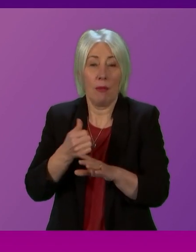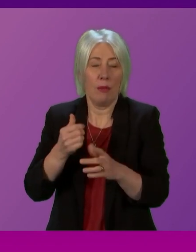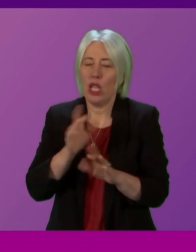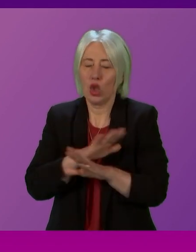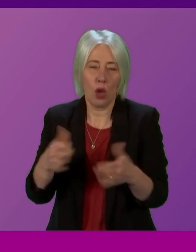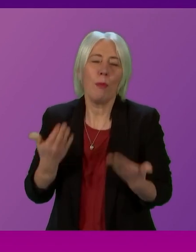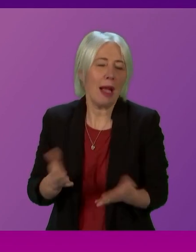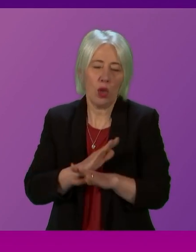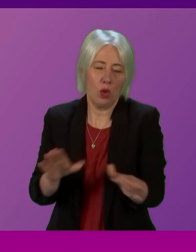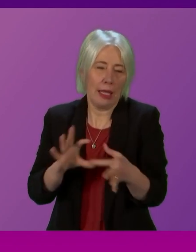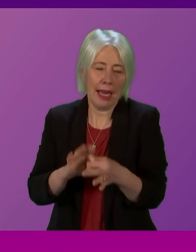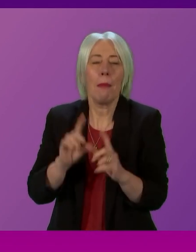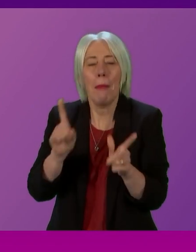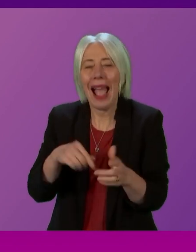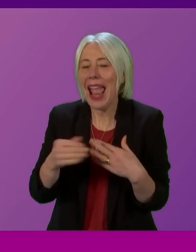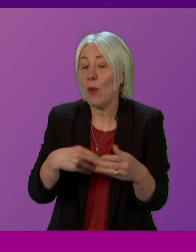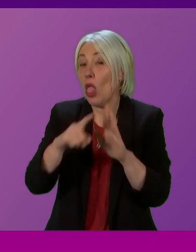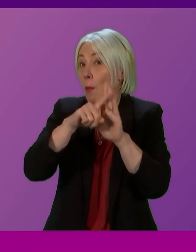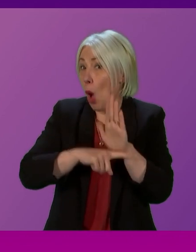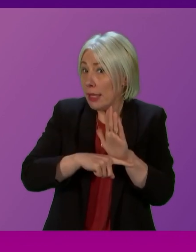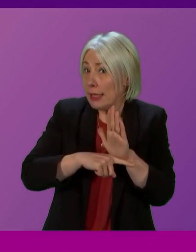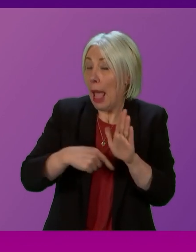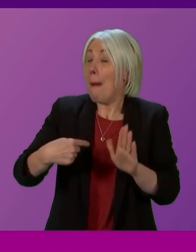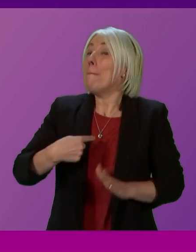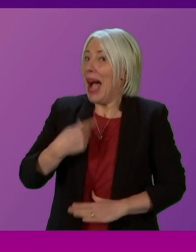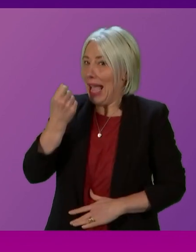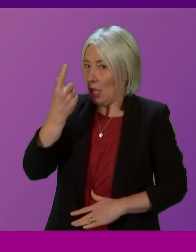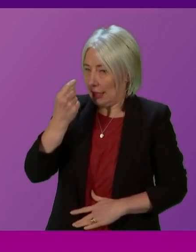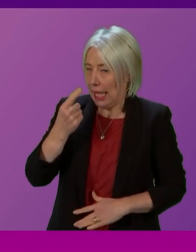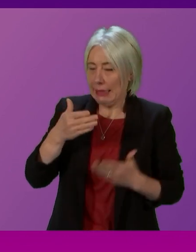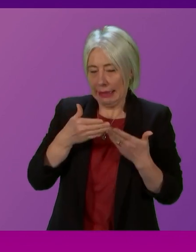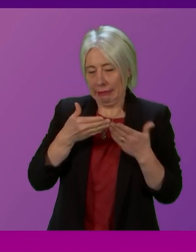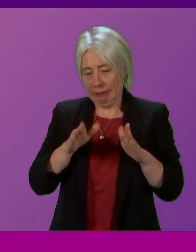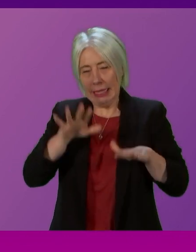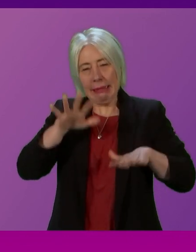The current policy, which is, in my understanding, broadly similar to the approaches that are